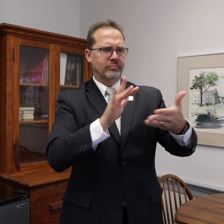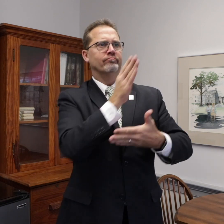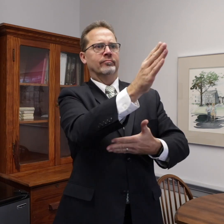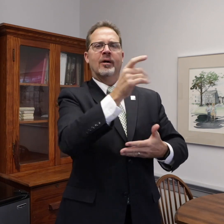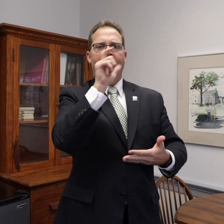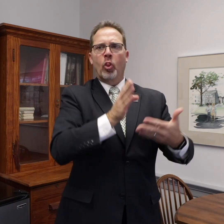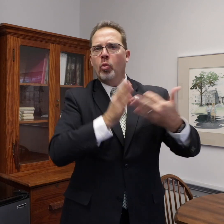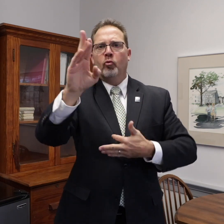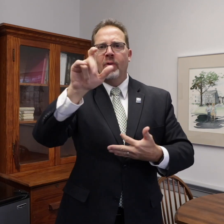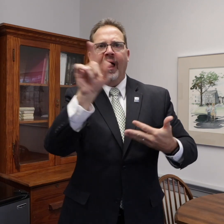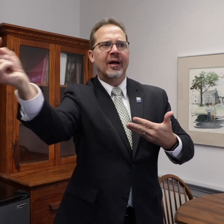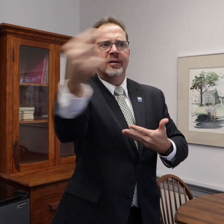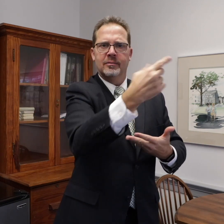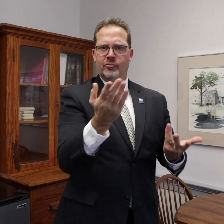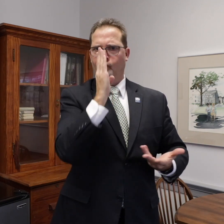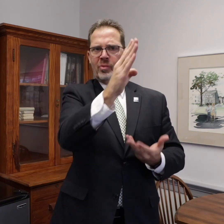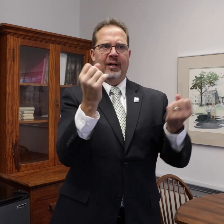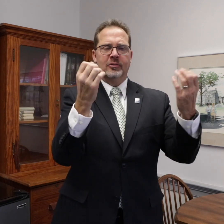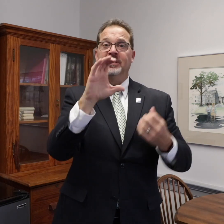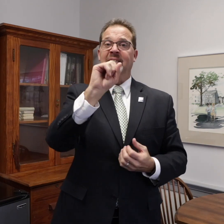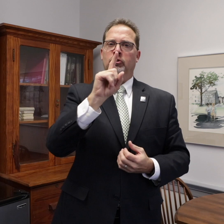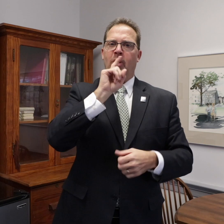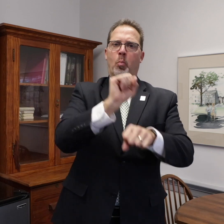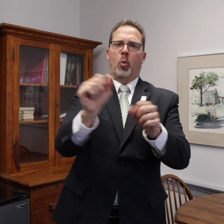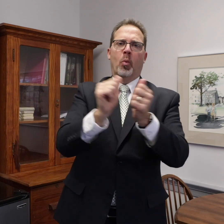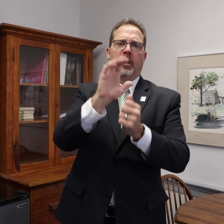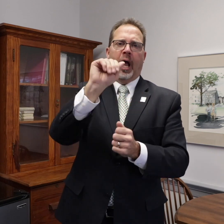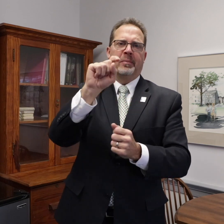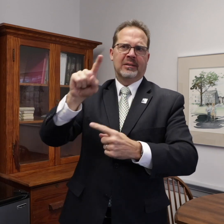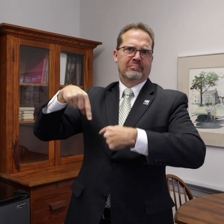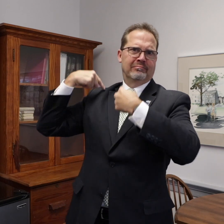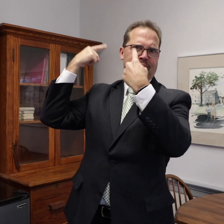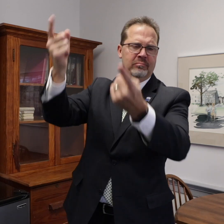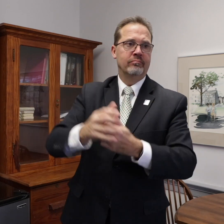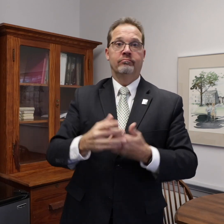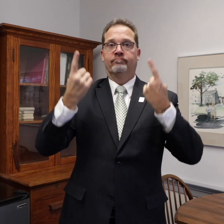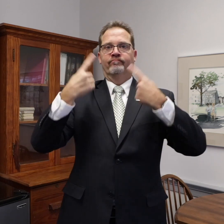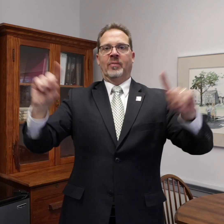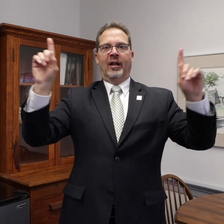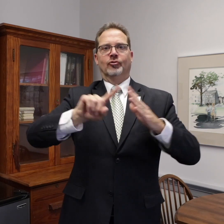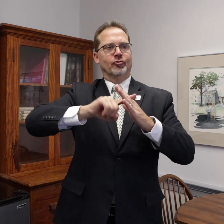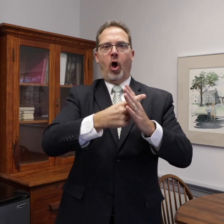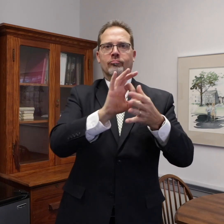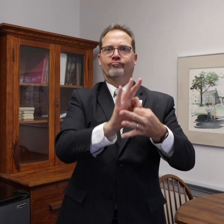the works for a long time. For their launch, PSD was selected by Comcast to be